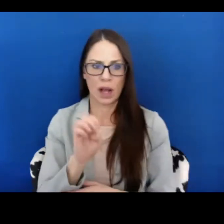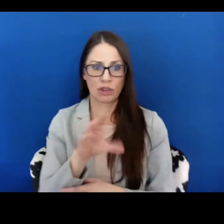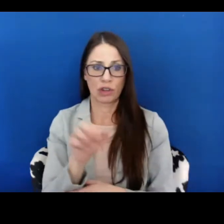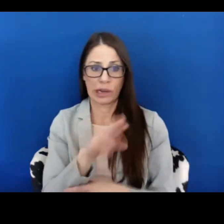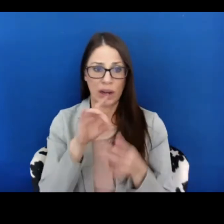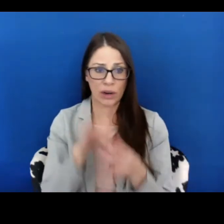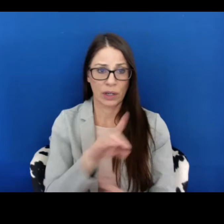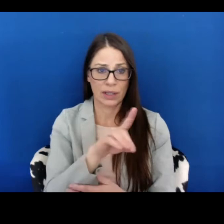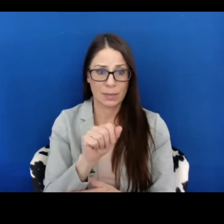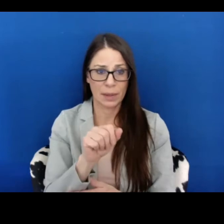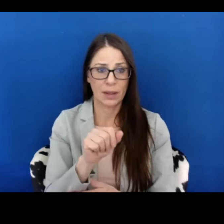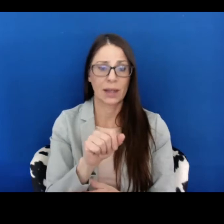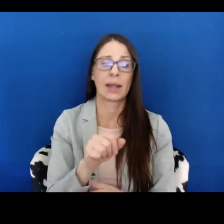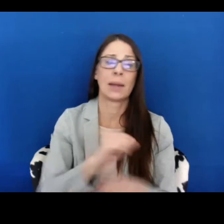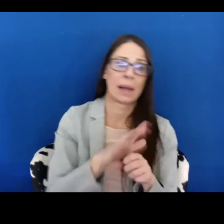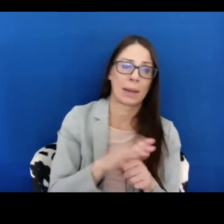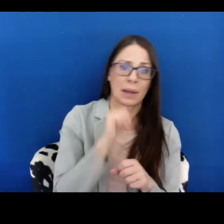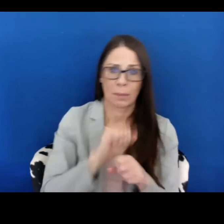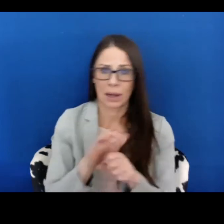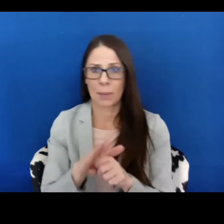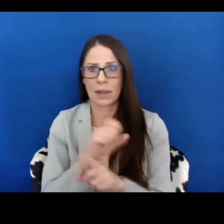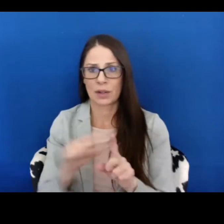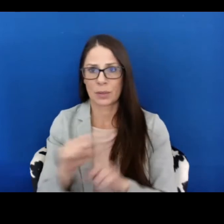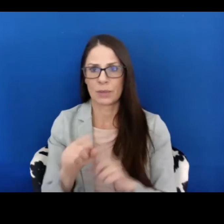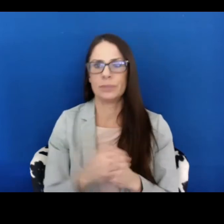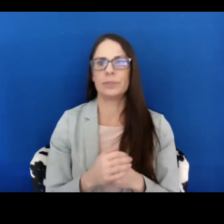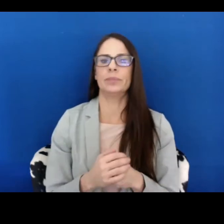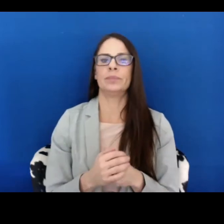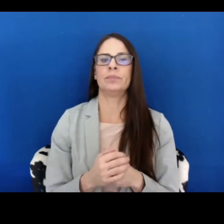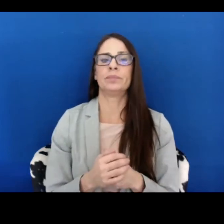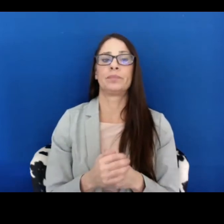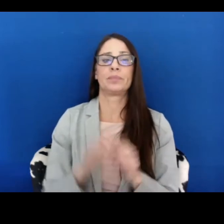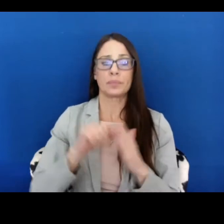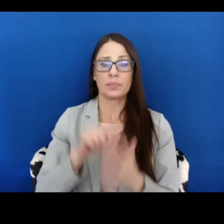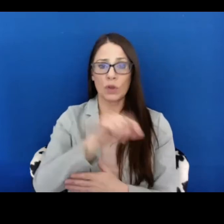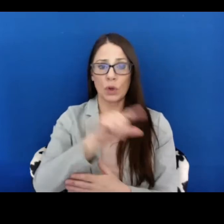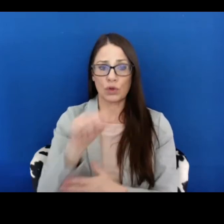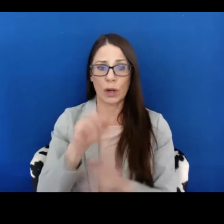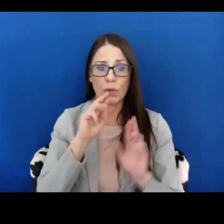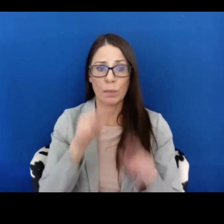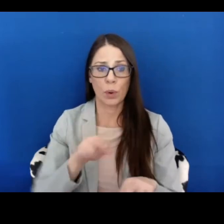pandemic circumstances as highlighted by 2020 report on the National Council on Disability.